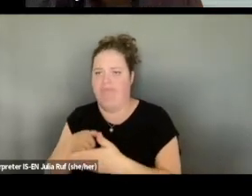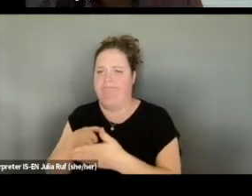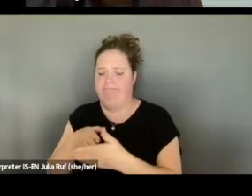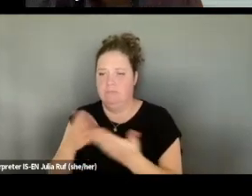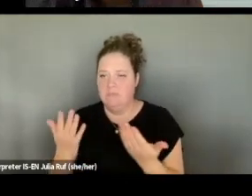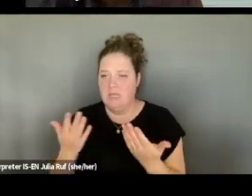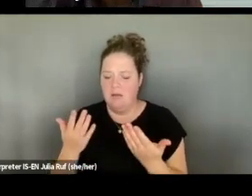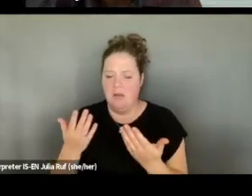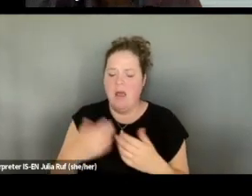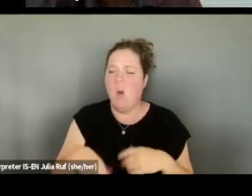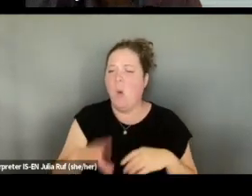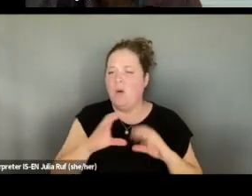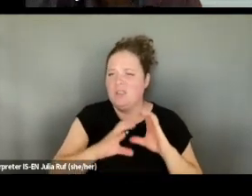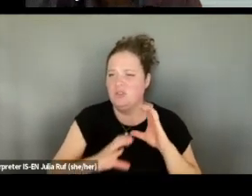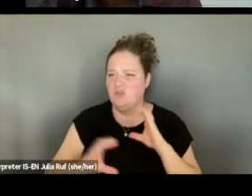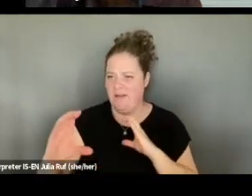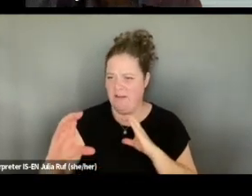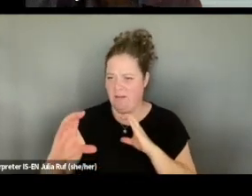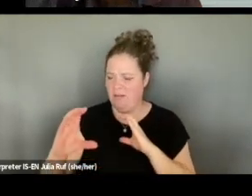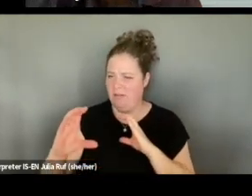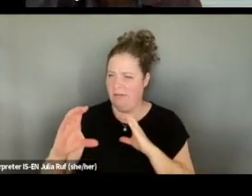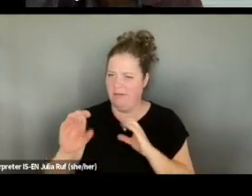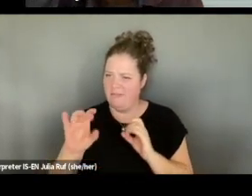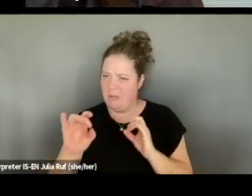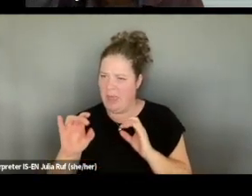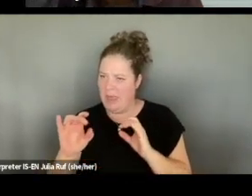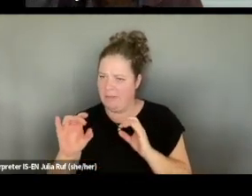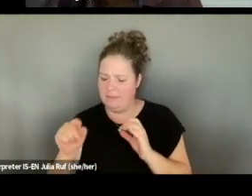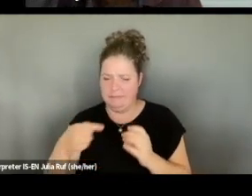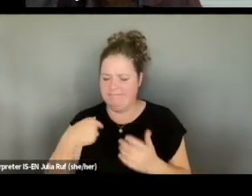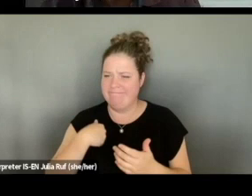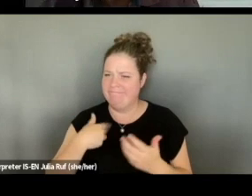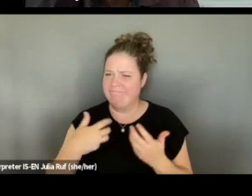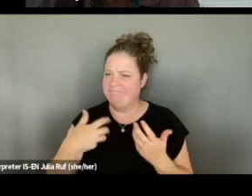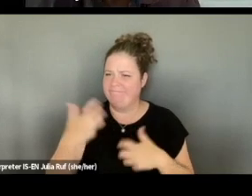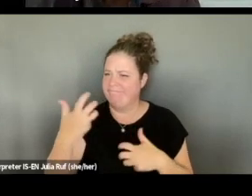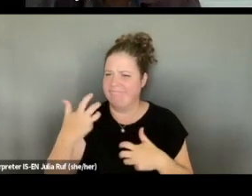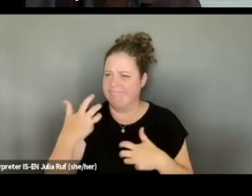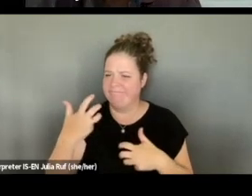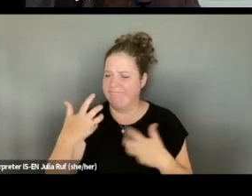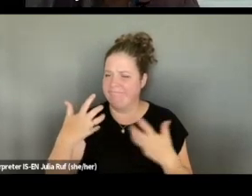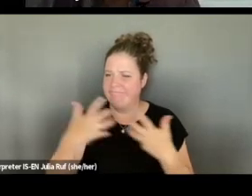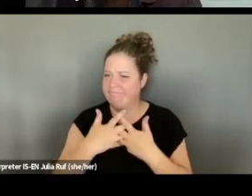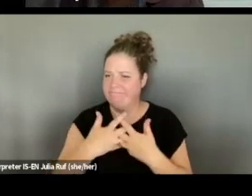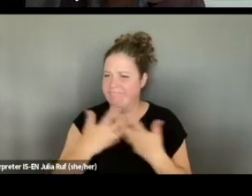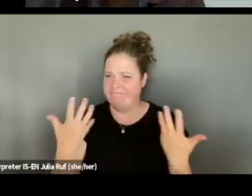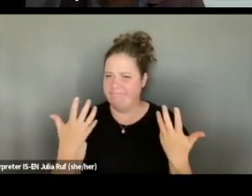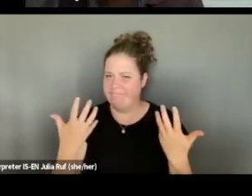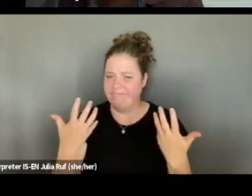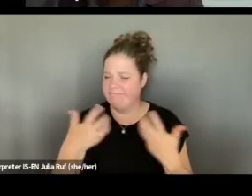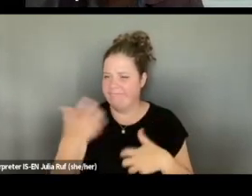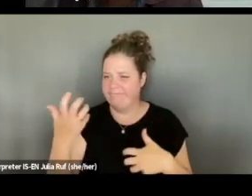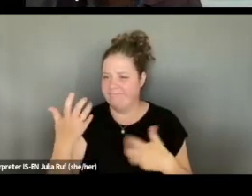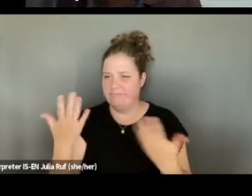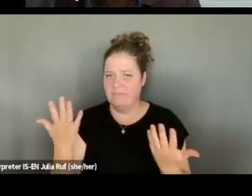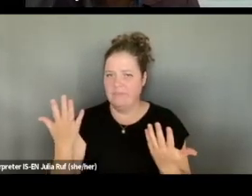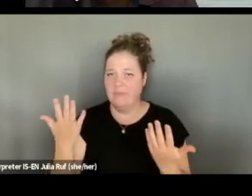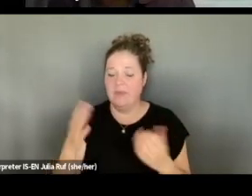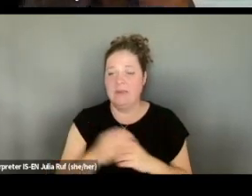there was no channel that you could use that would be appropriate for your user needs. And then there is,